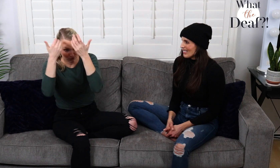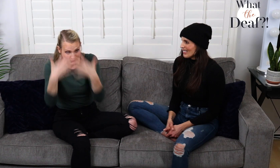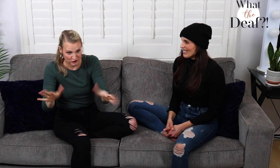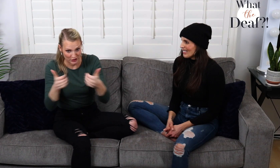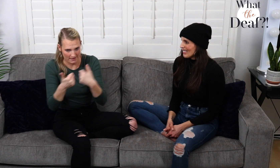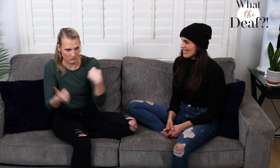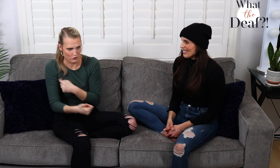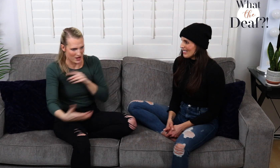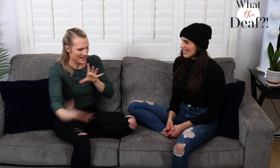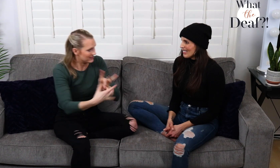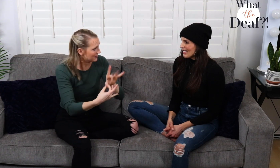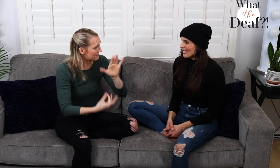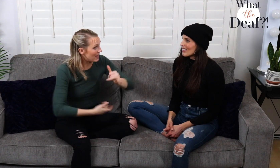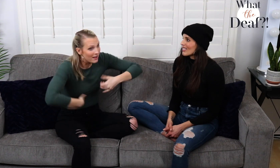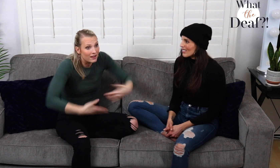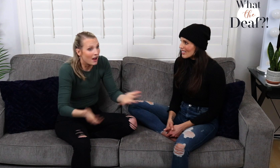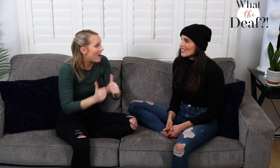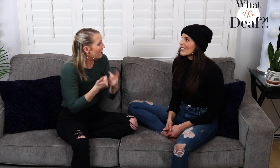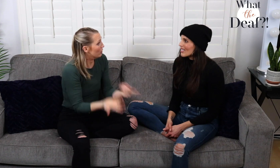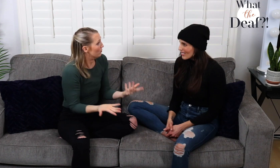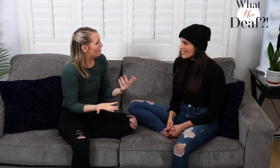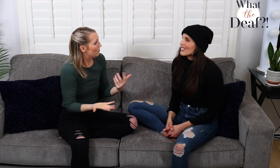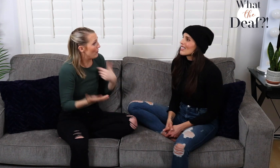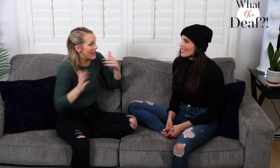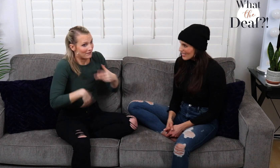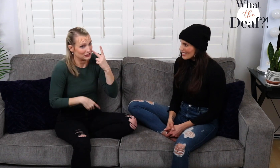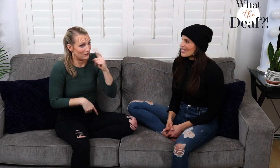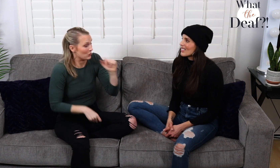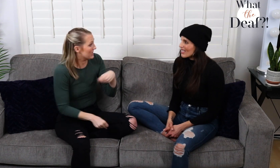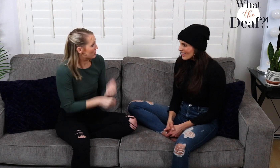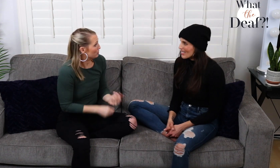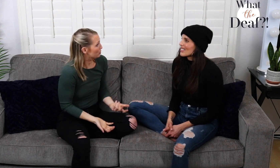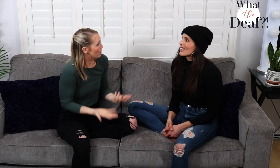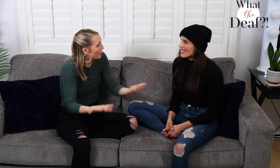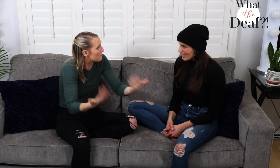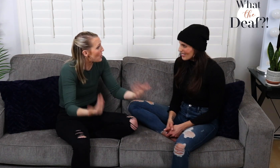and once we're done we connected and we're able to interact and say, “How are you? We haven't seen